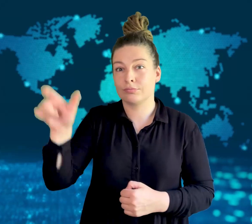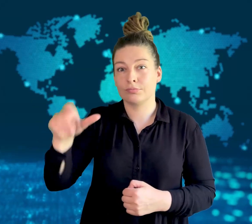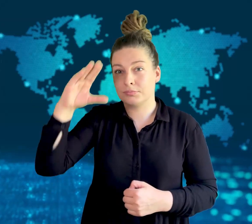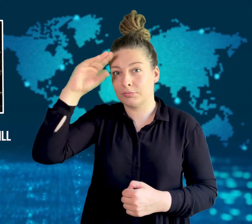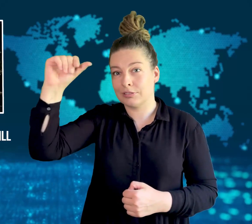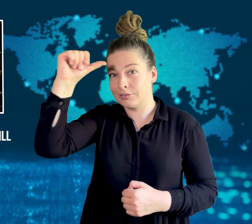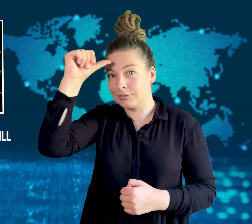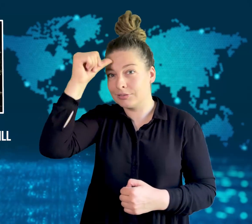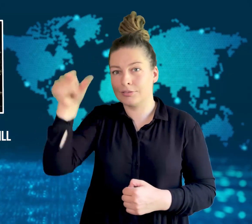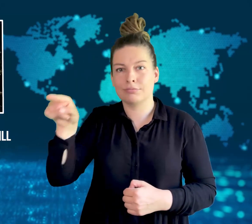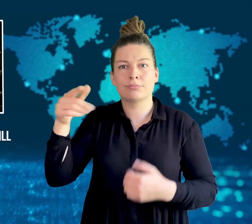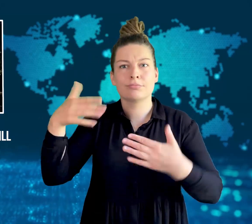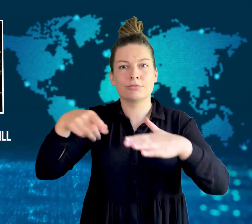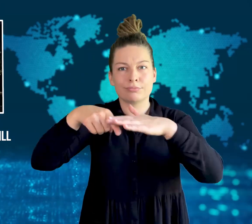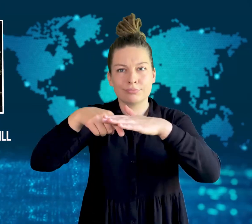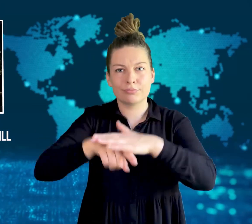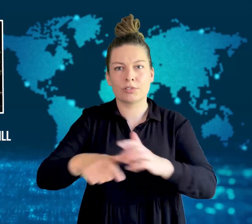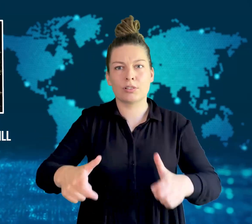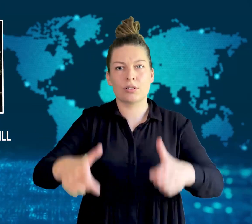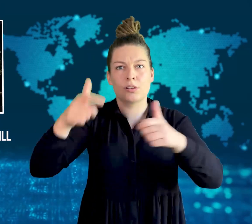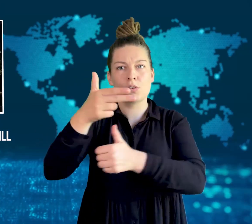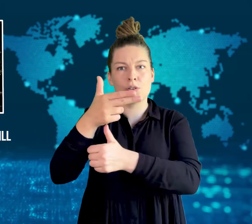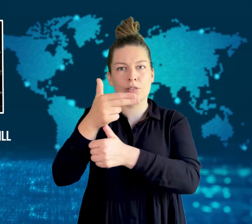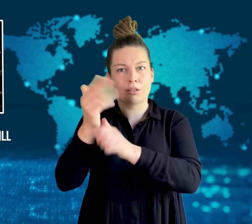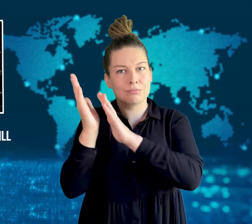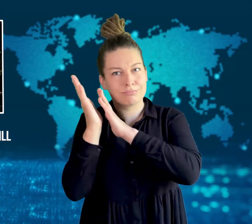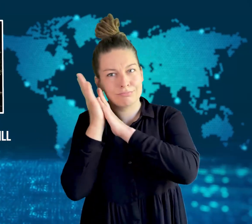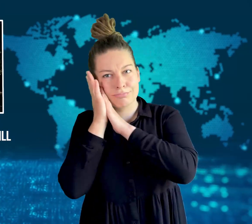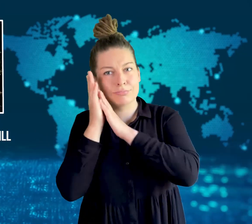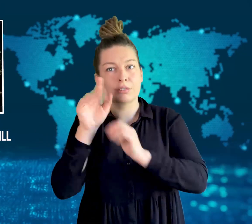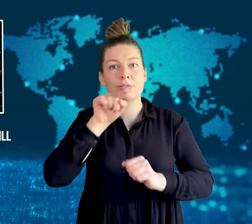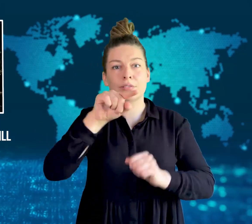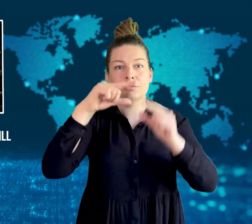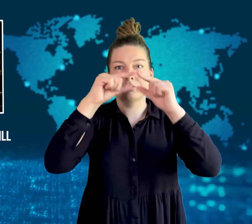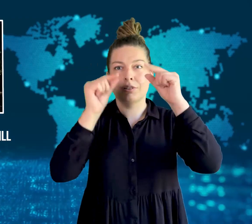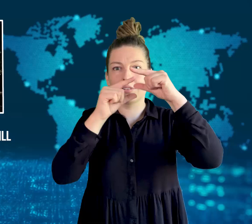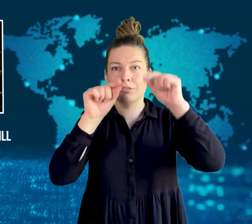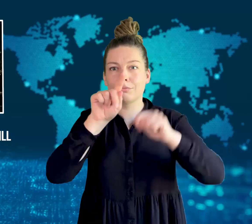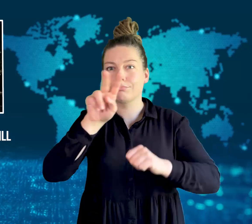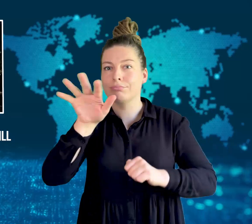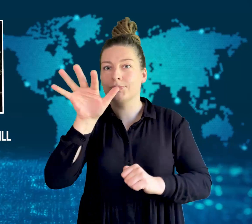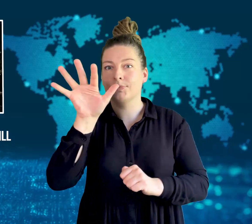[MONIKA]: An Indian man stayed at a five-star hotel